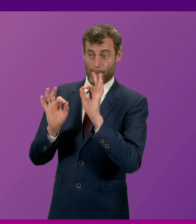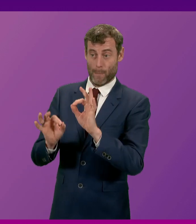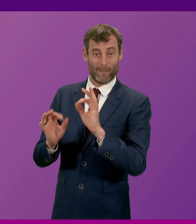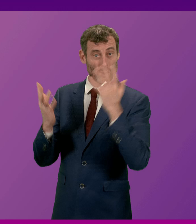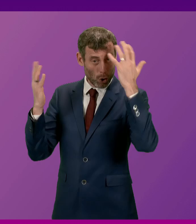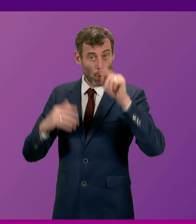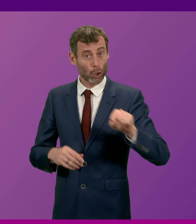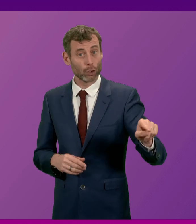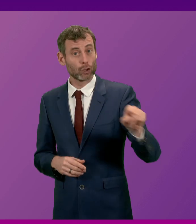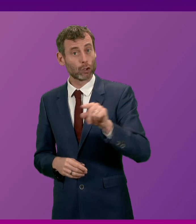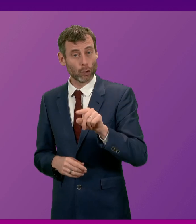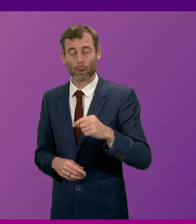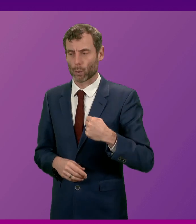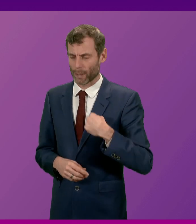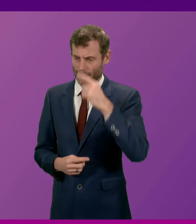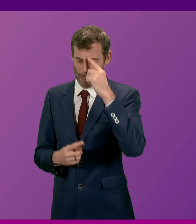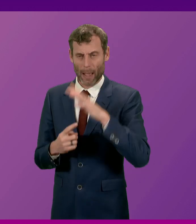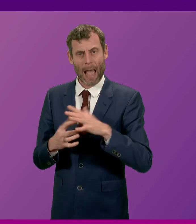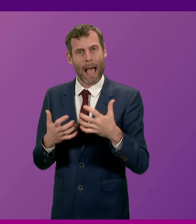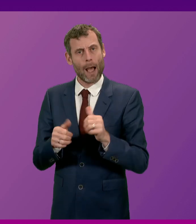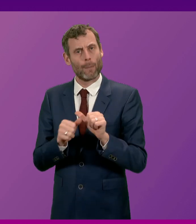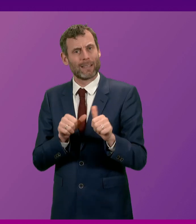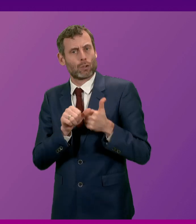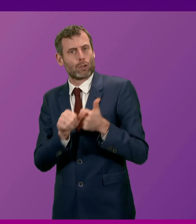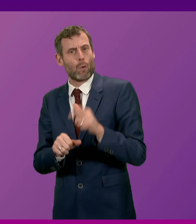that we provide the necessary support for those who face such challenges.